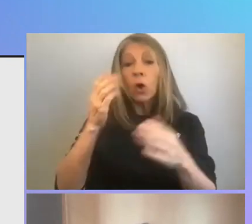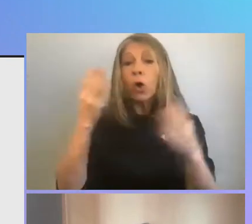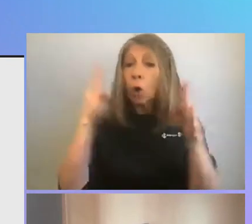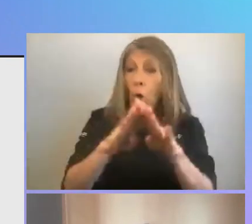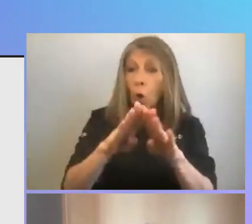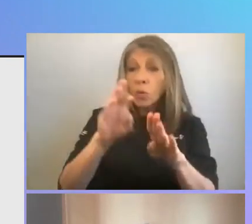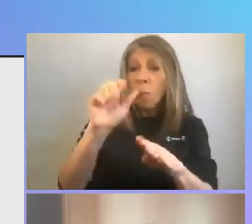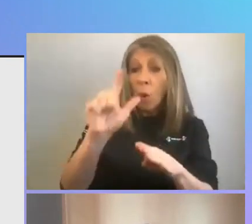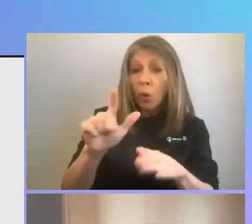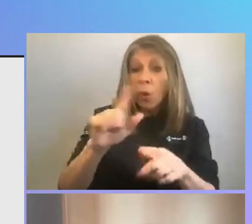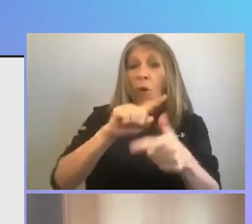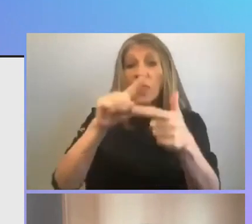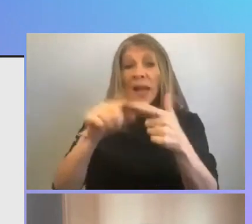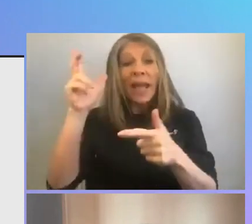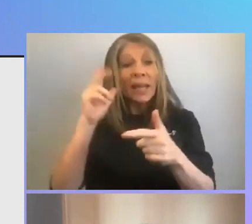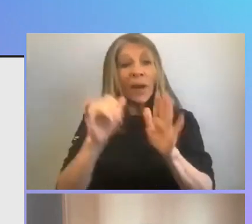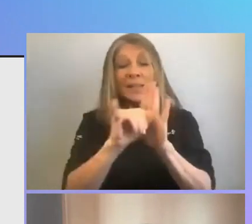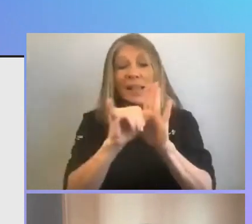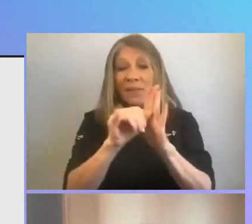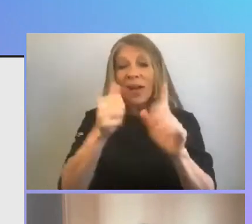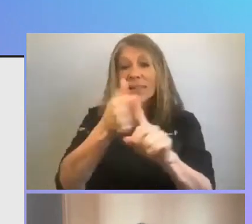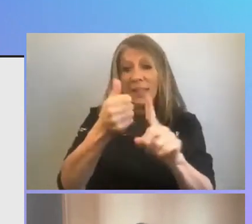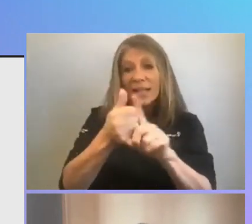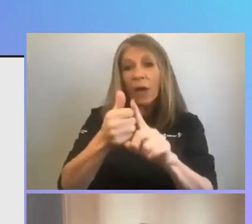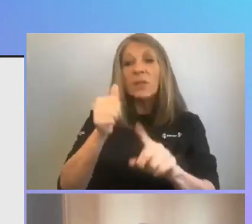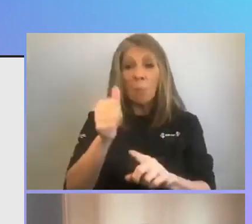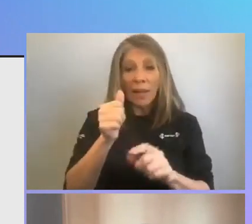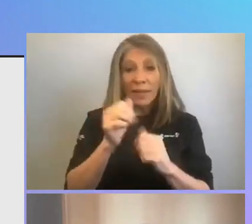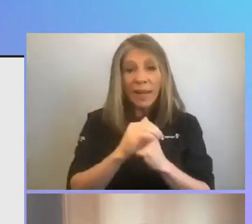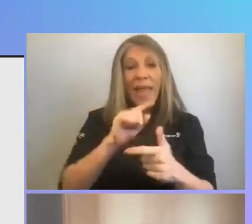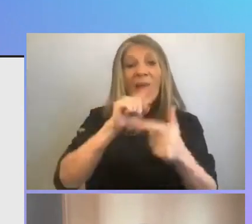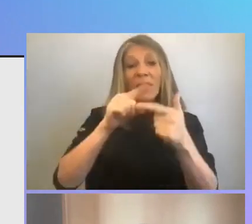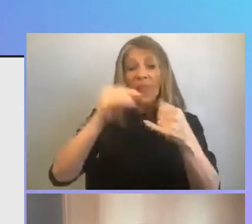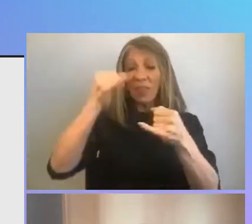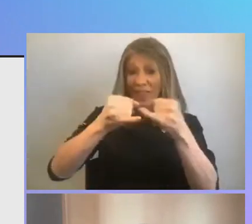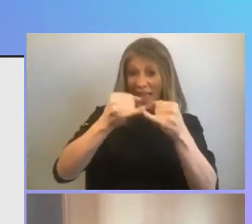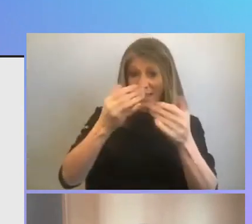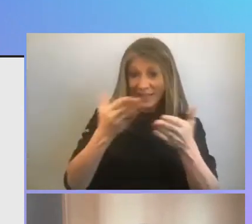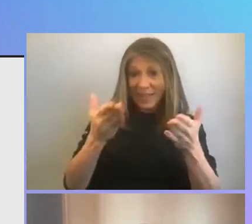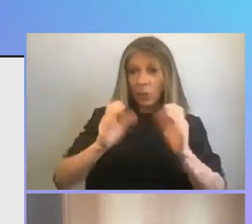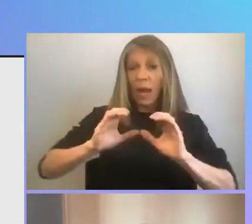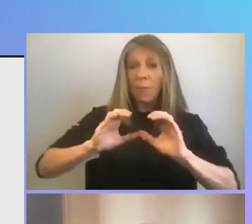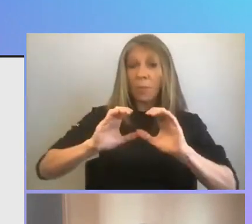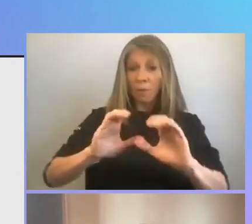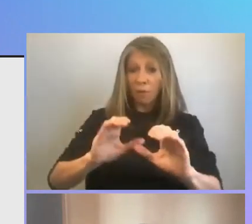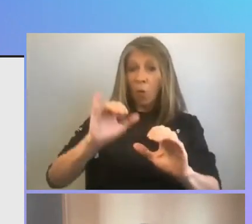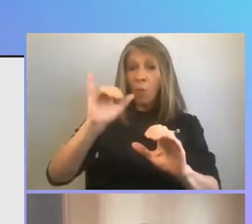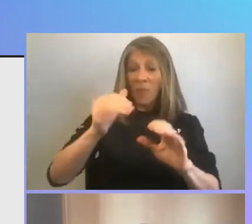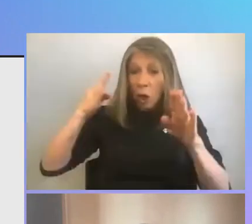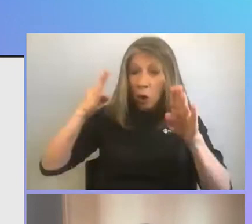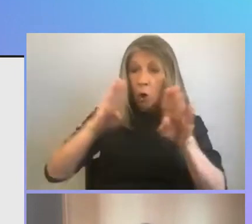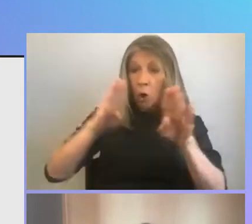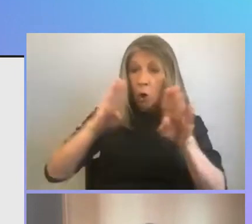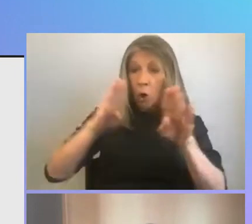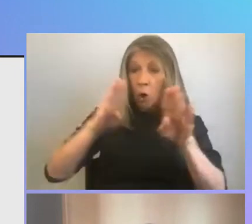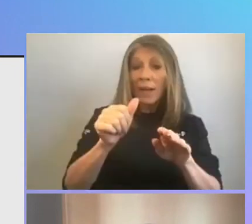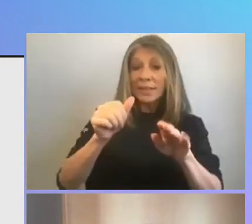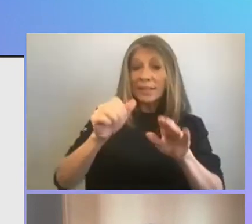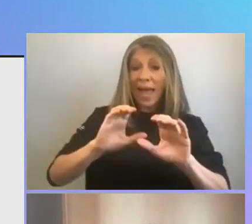I hear it identifies itself as a button. And then finally, when I perform the buttons, um, the close buttons action, or when I